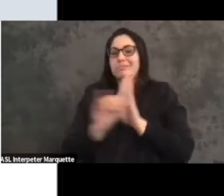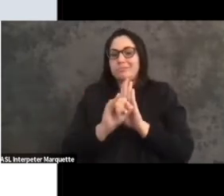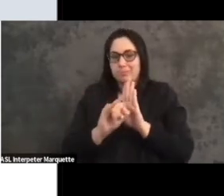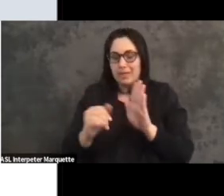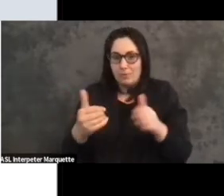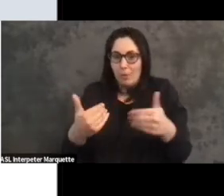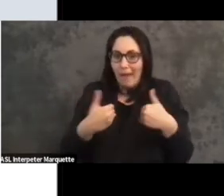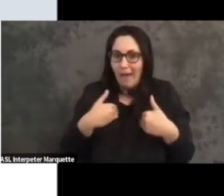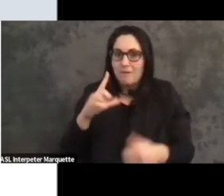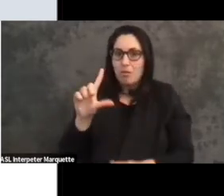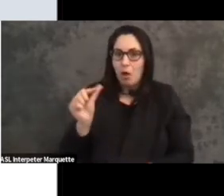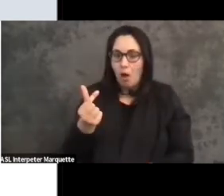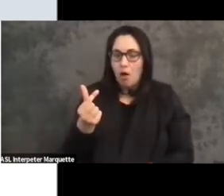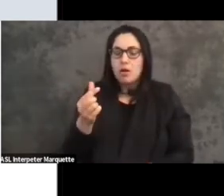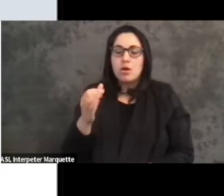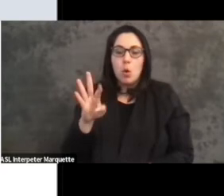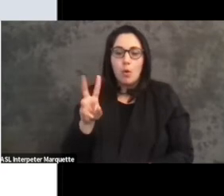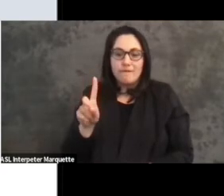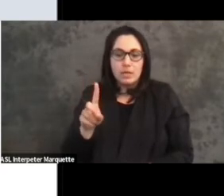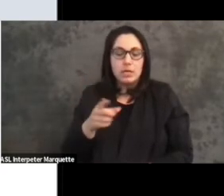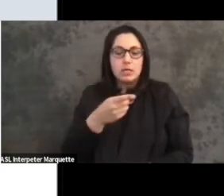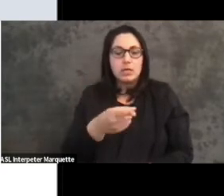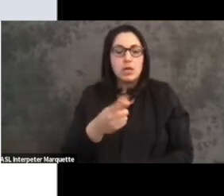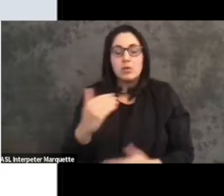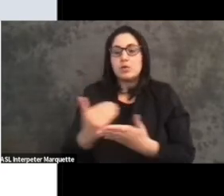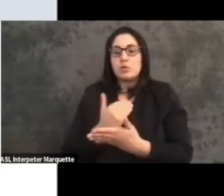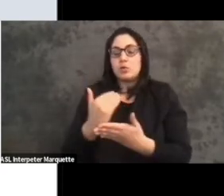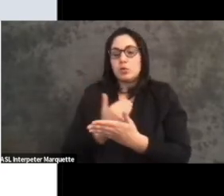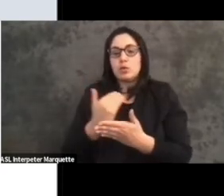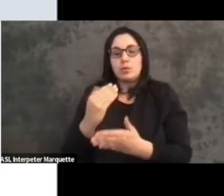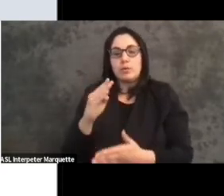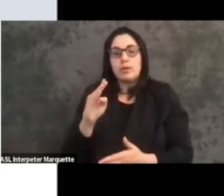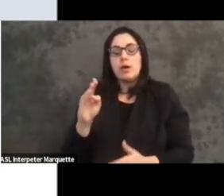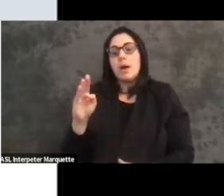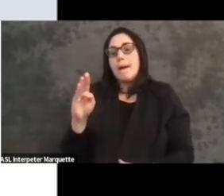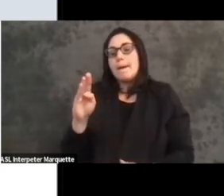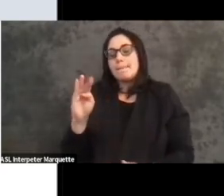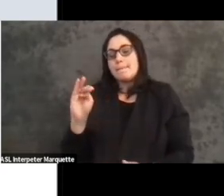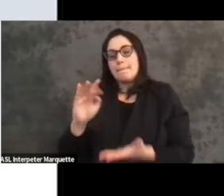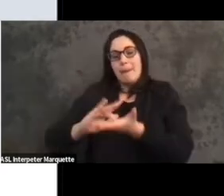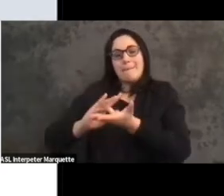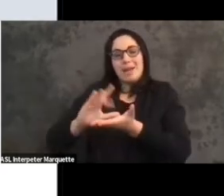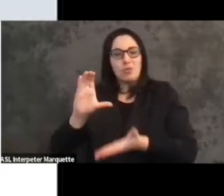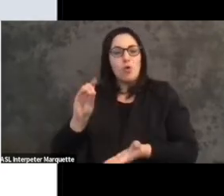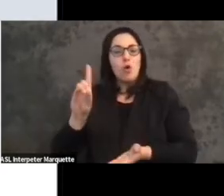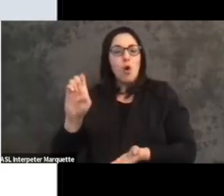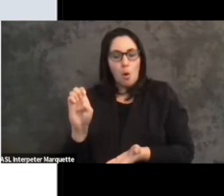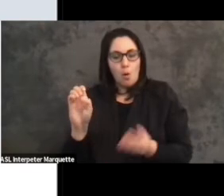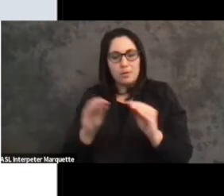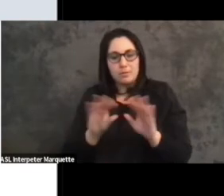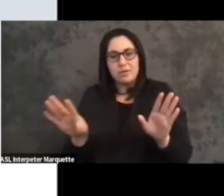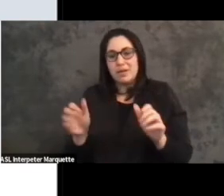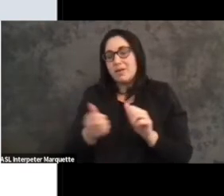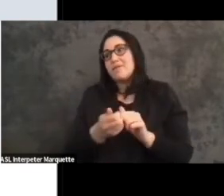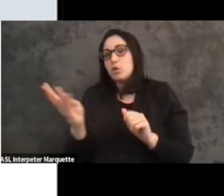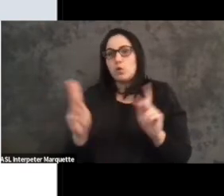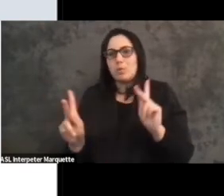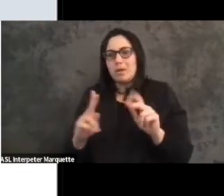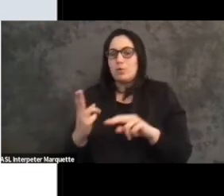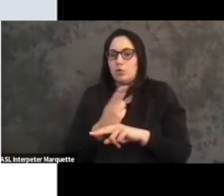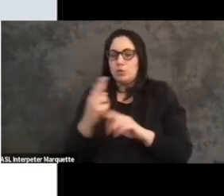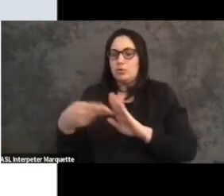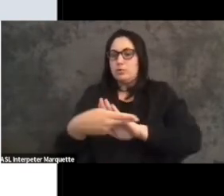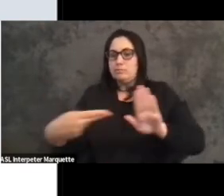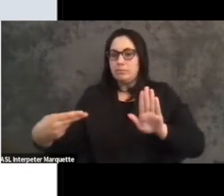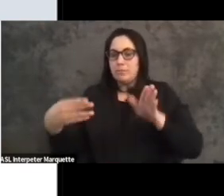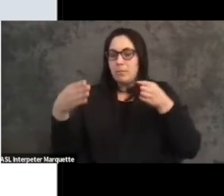something for everyone to keep in mind. We have just a new medical code came out for